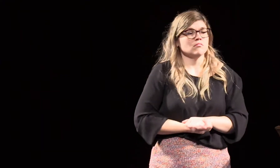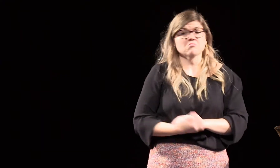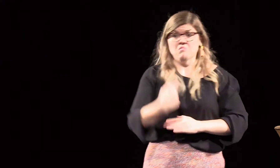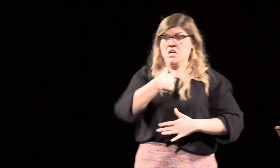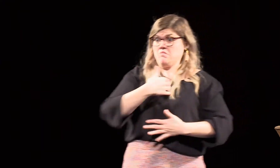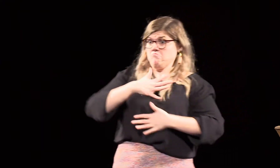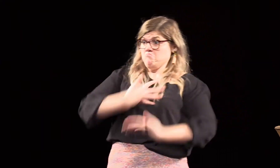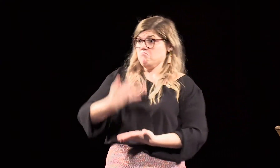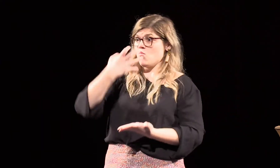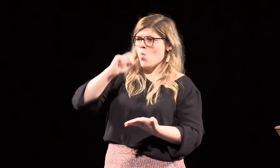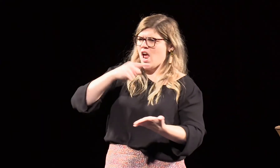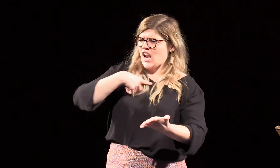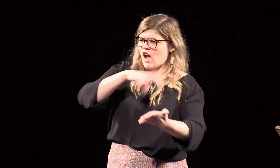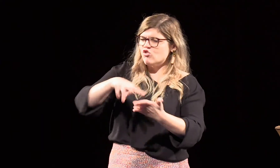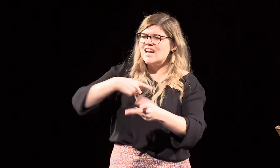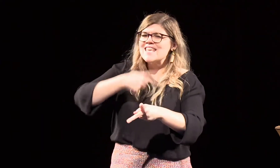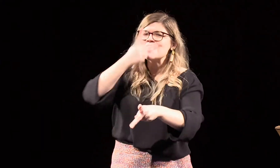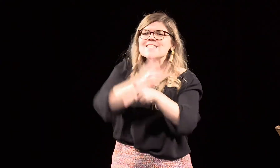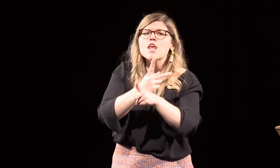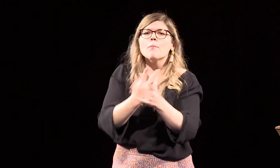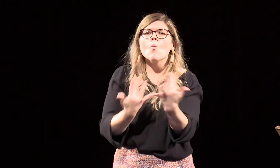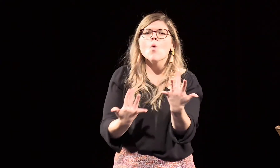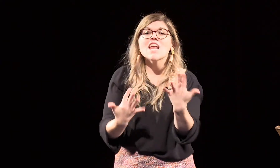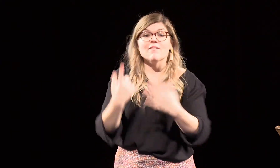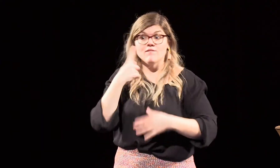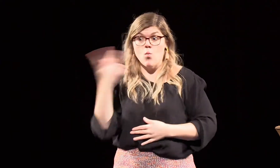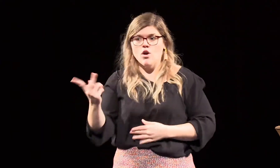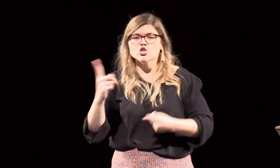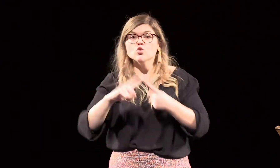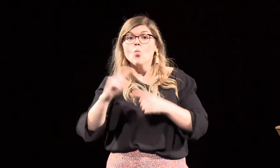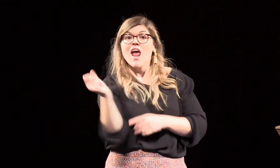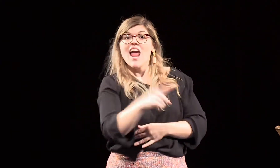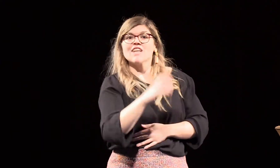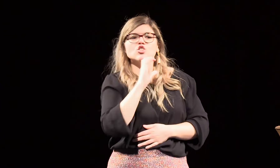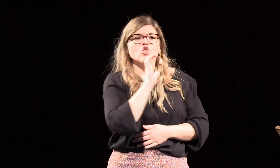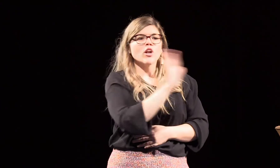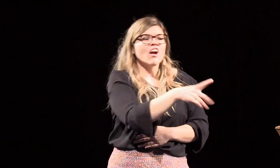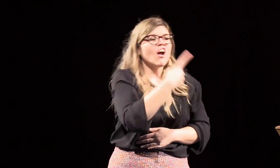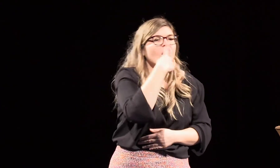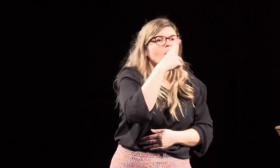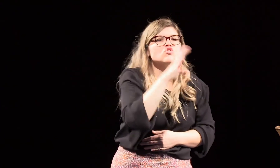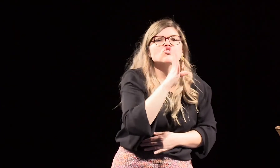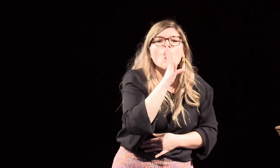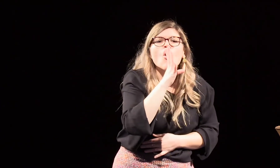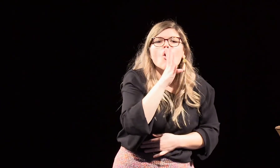It was interesting. When I was reading through these letters, I was waiting for the Sewards to ask Carlin,